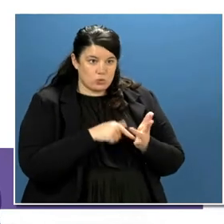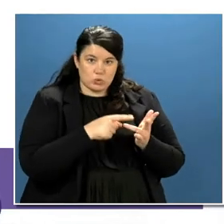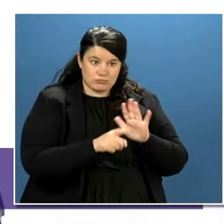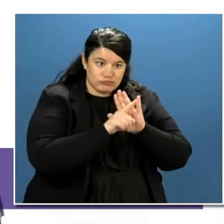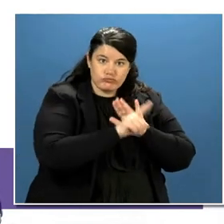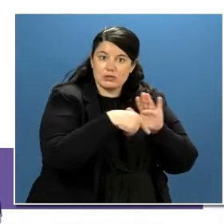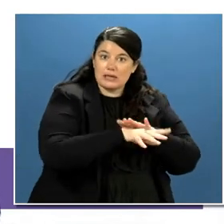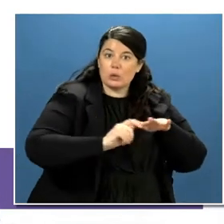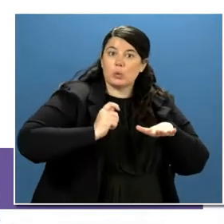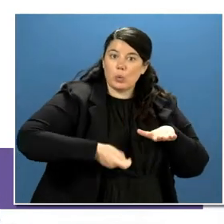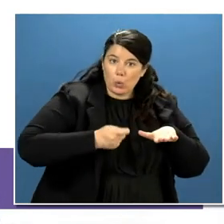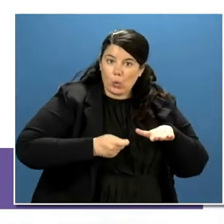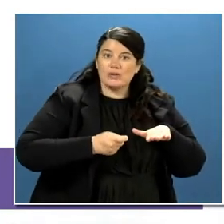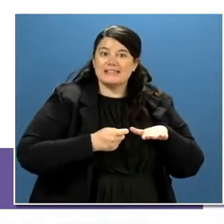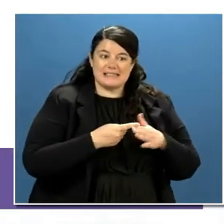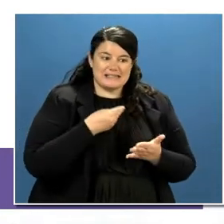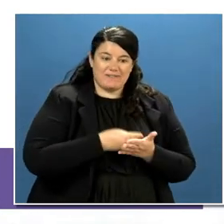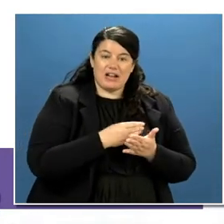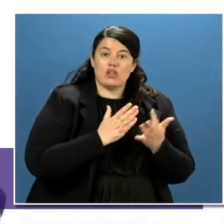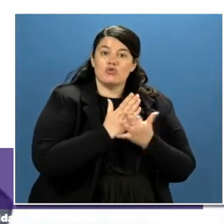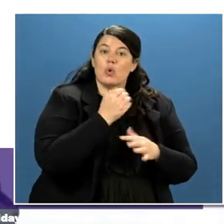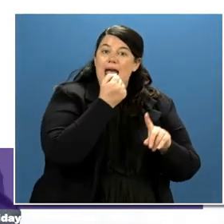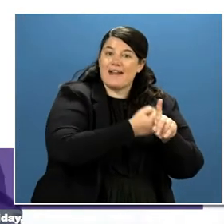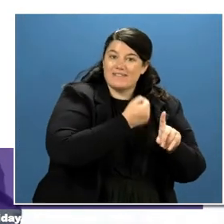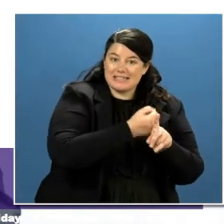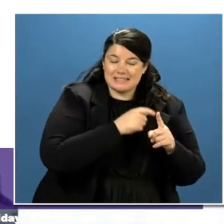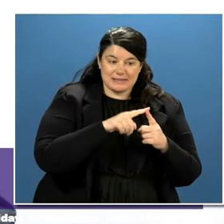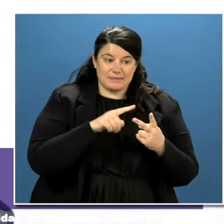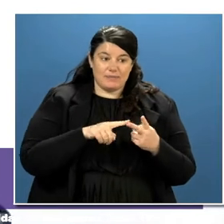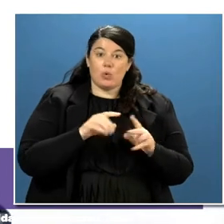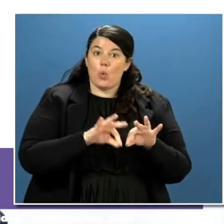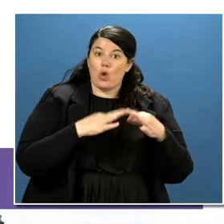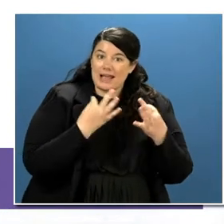the funding of advocacy, the funding of representative organisations, and it is